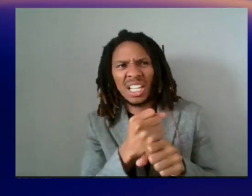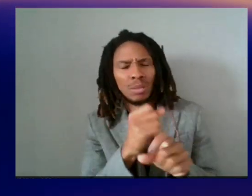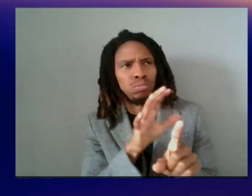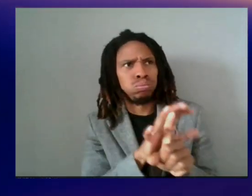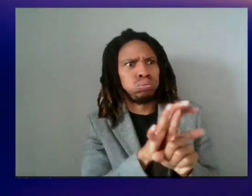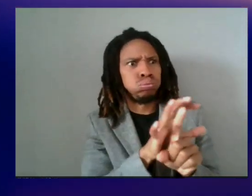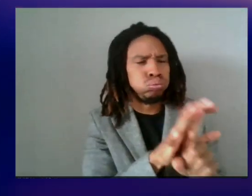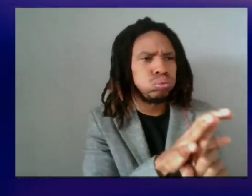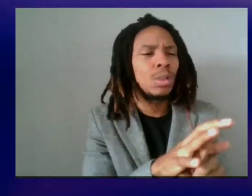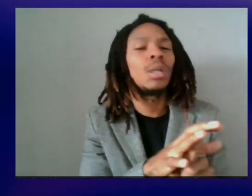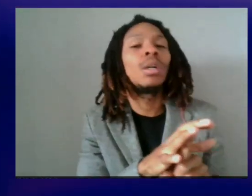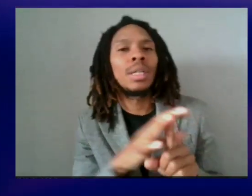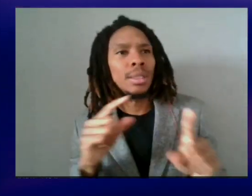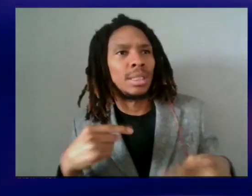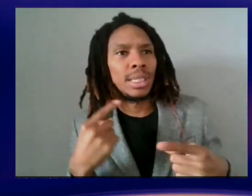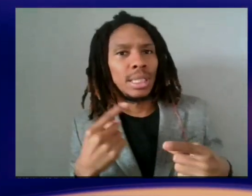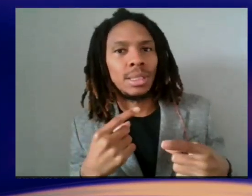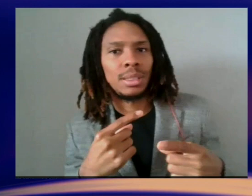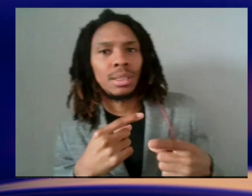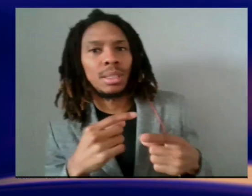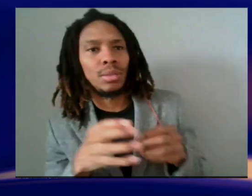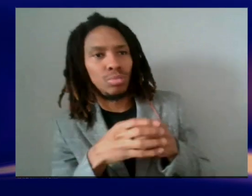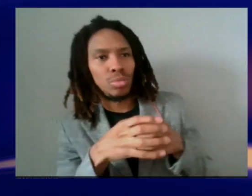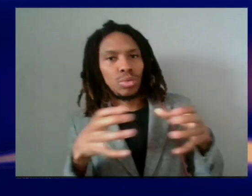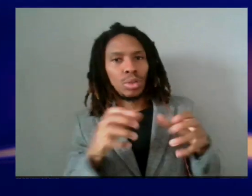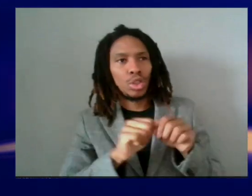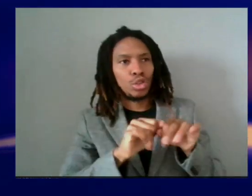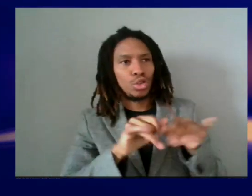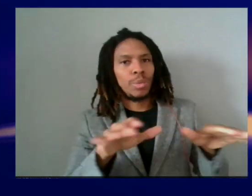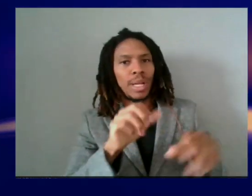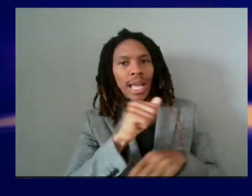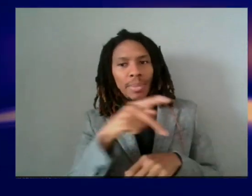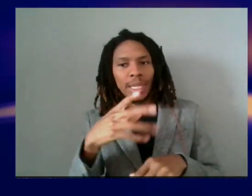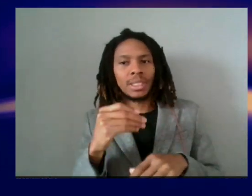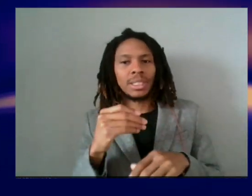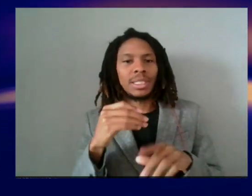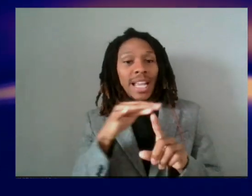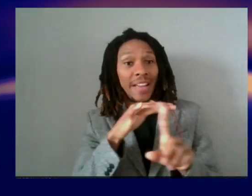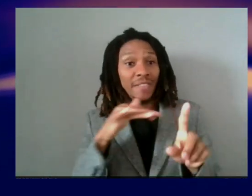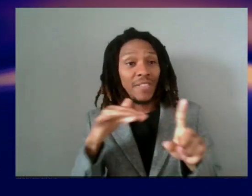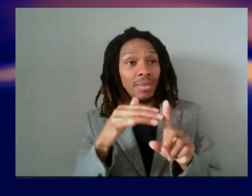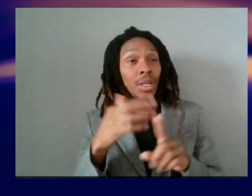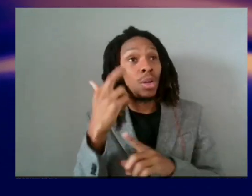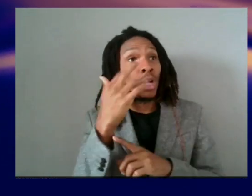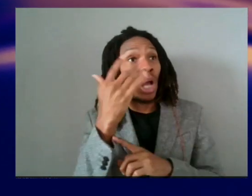since the growth of distributed application environments and the reason that's been the case is